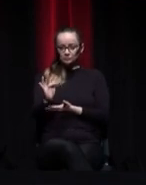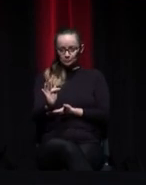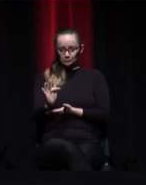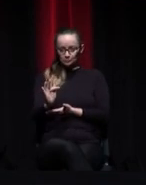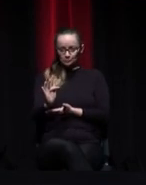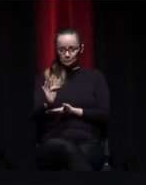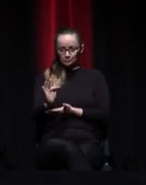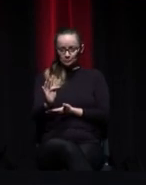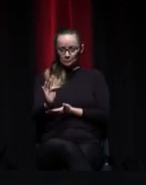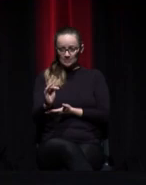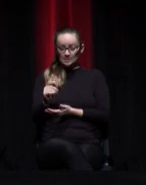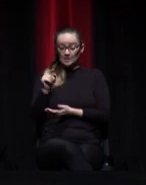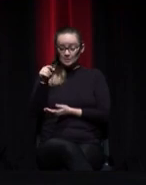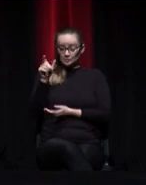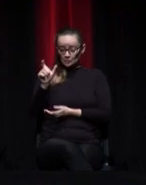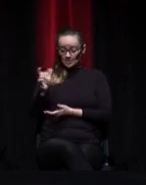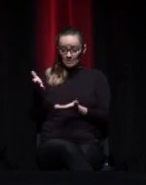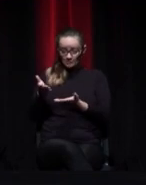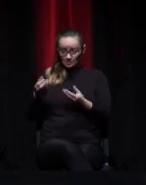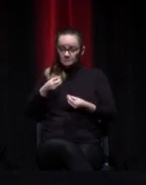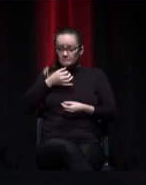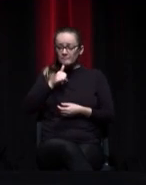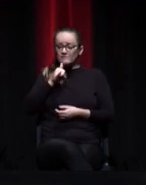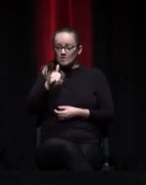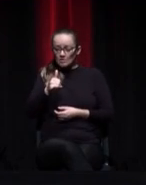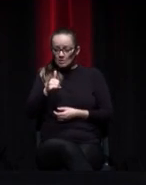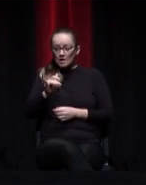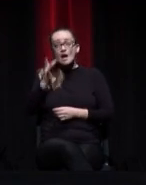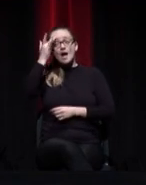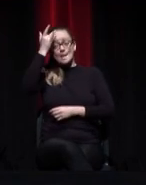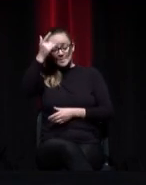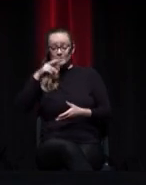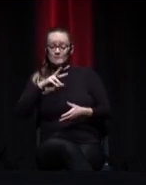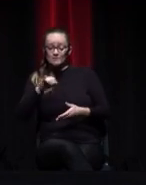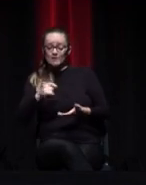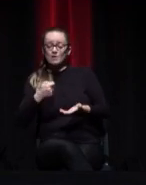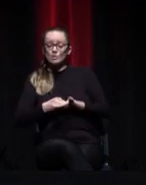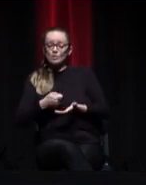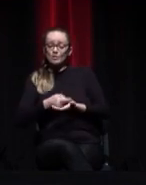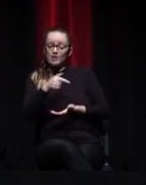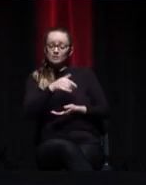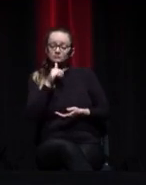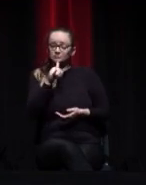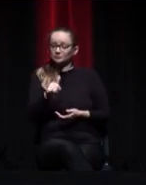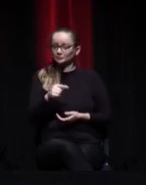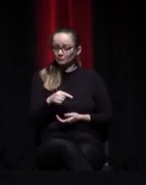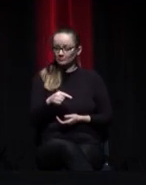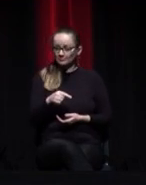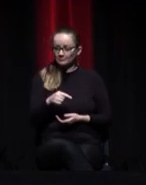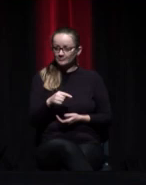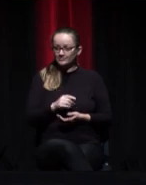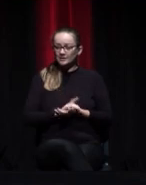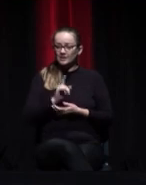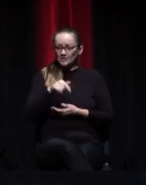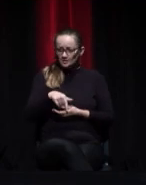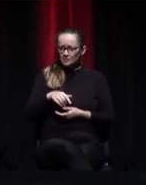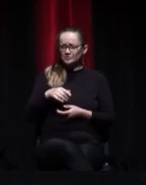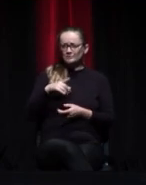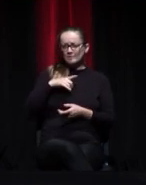That the word you give today will be demanded of you tomorrow. This is an effect of truth.